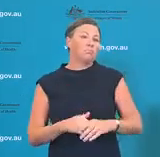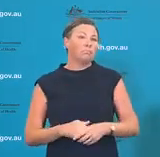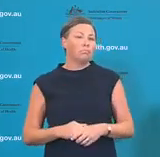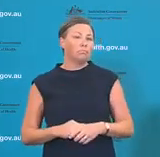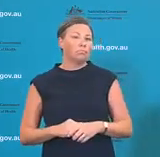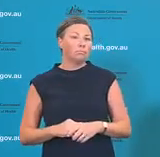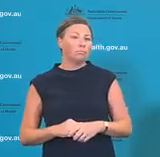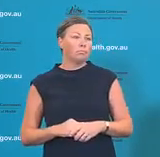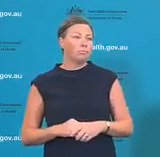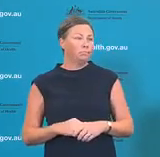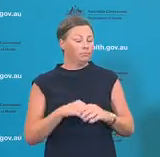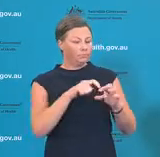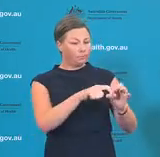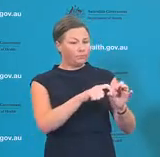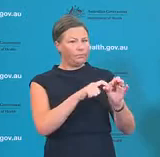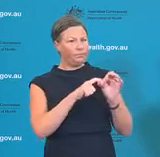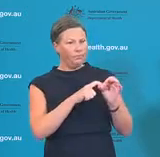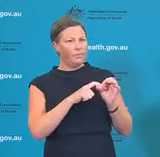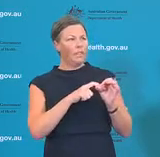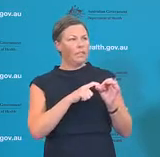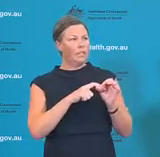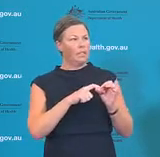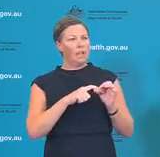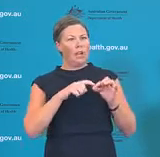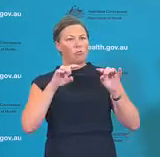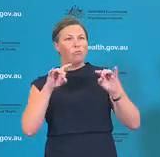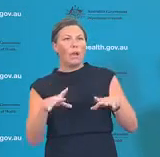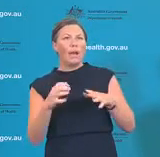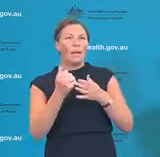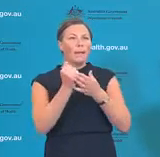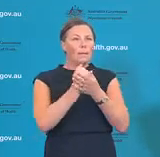On the Australian figures nationally, do you have the information on hand as to how many